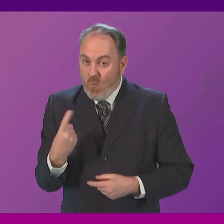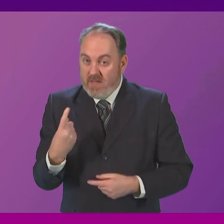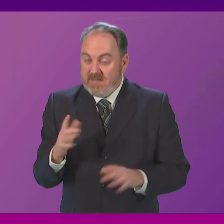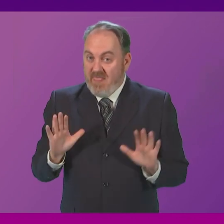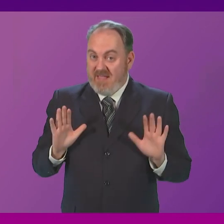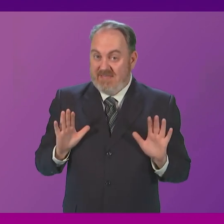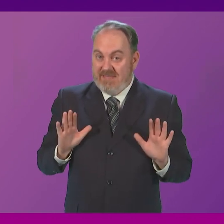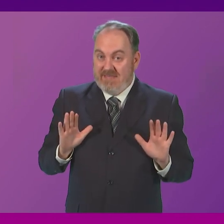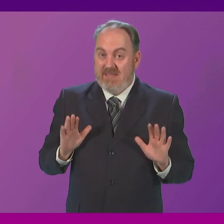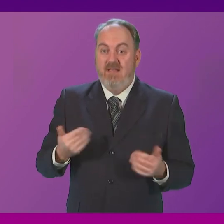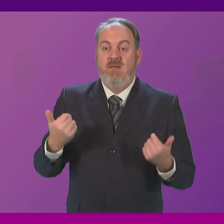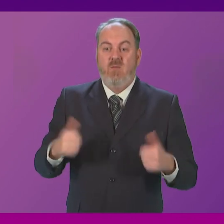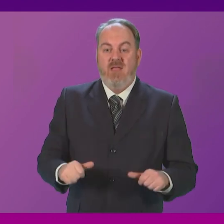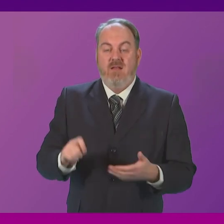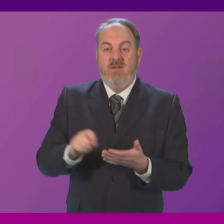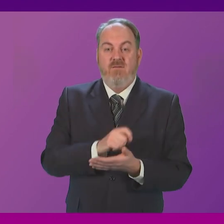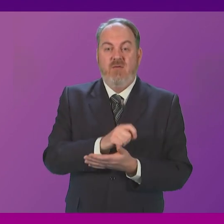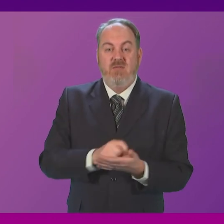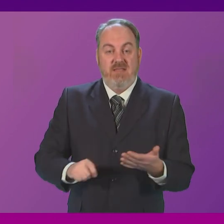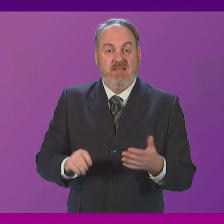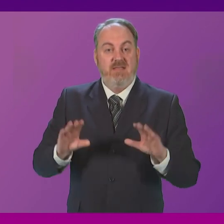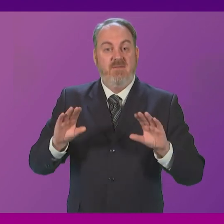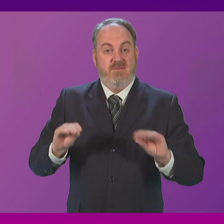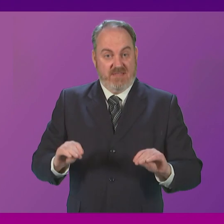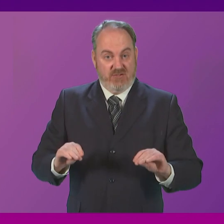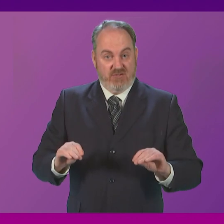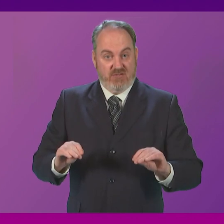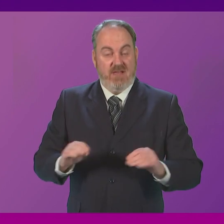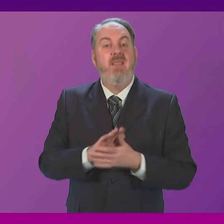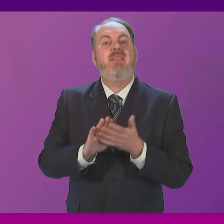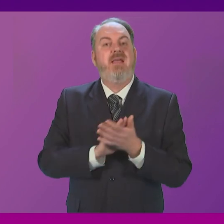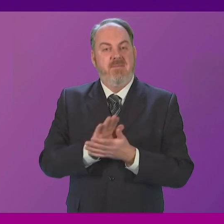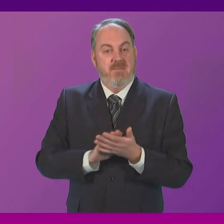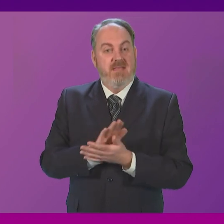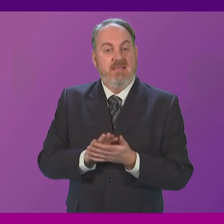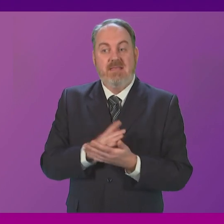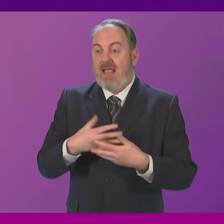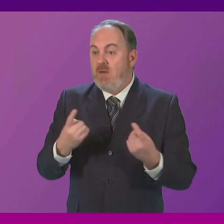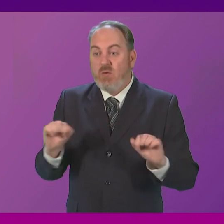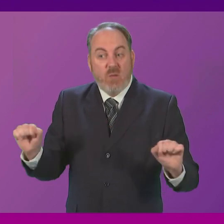Once all voting has been completed, any member who has not yet voted will be invited to cast a vote to abstain.